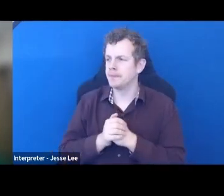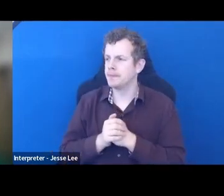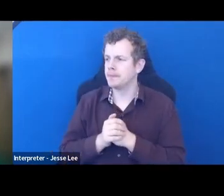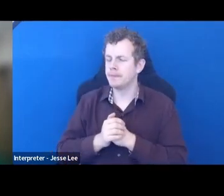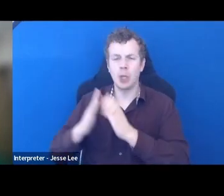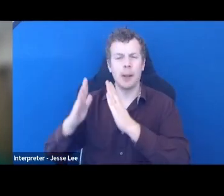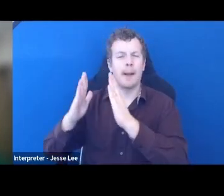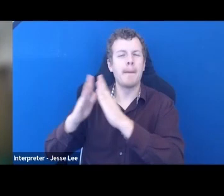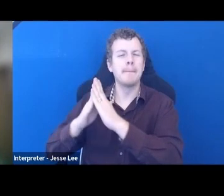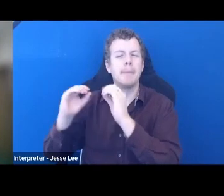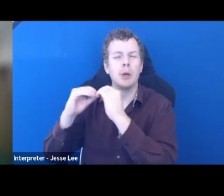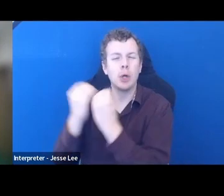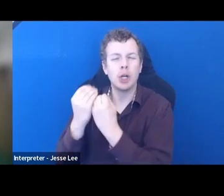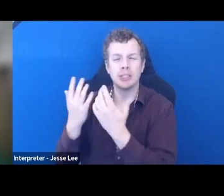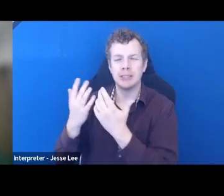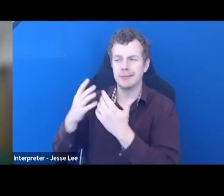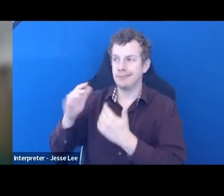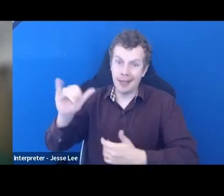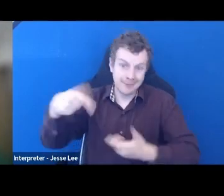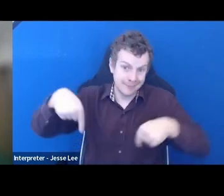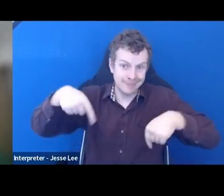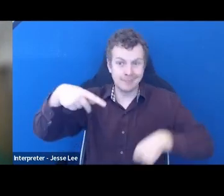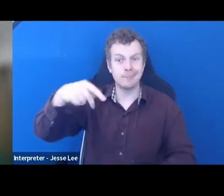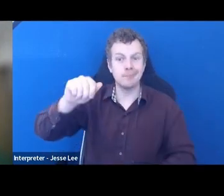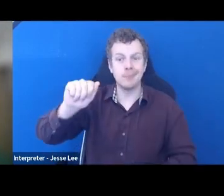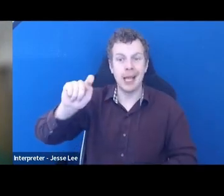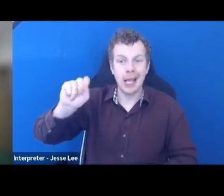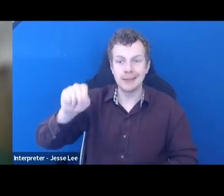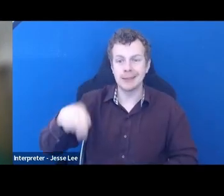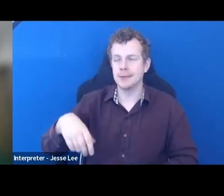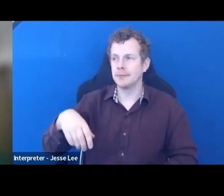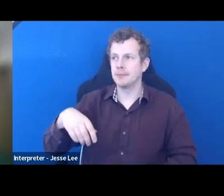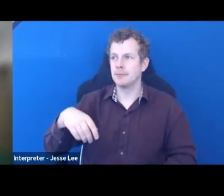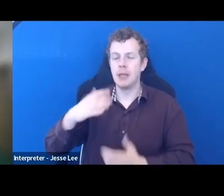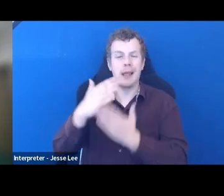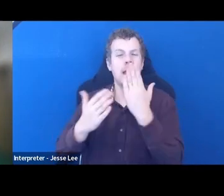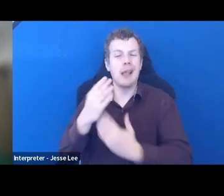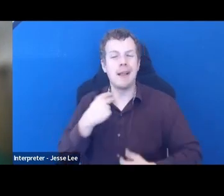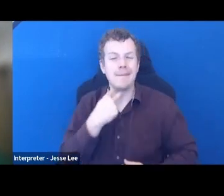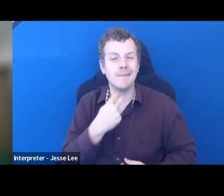that you would think of as Patten, hands and voices. Things like that.